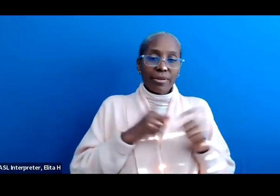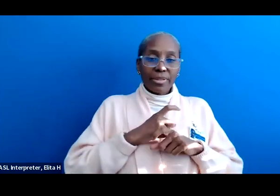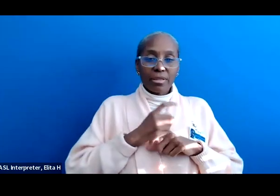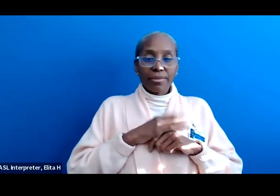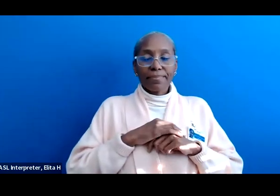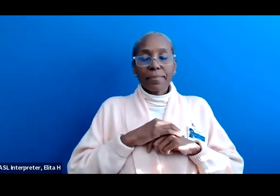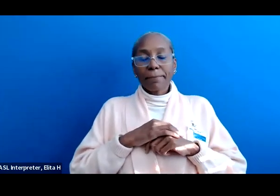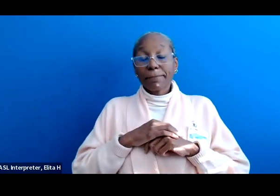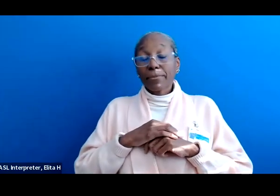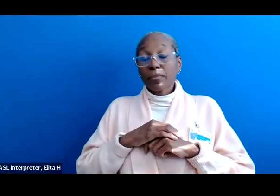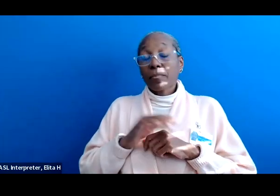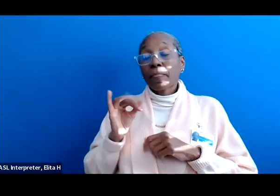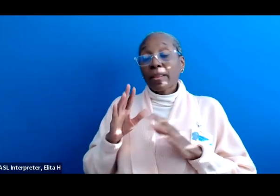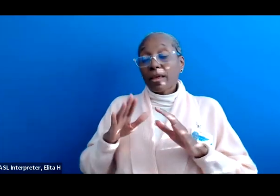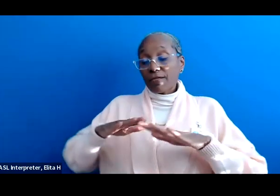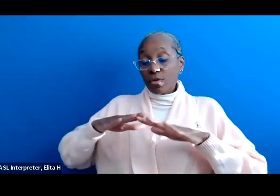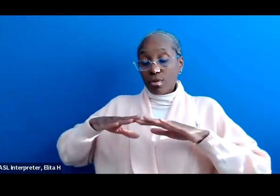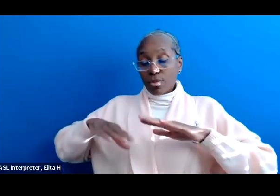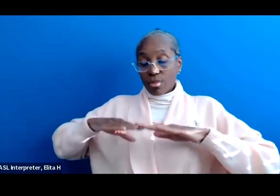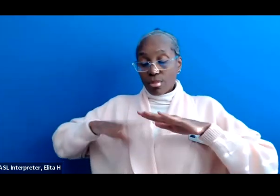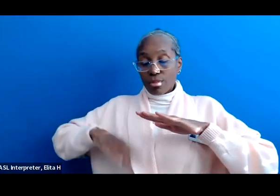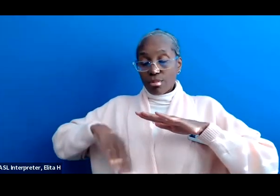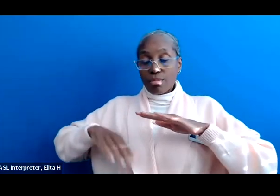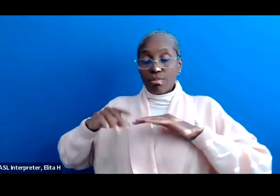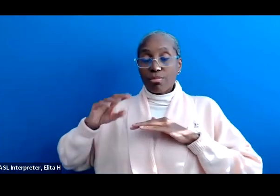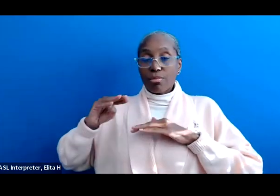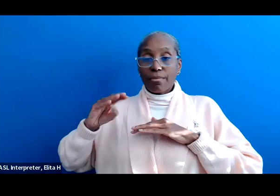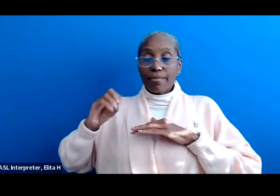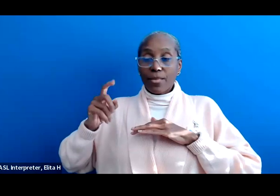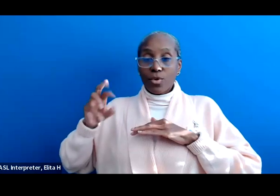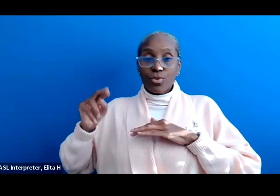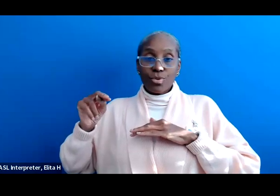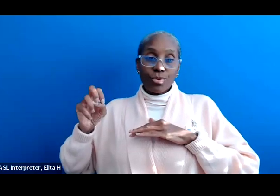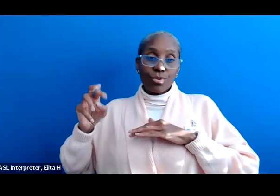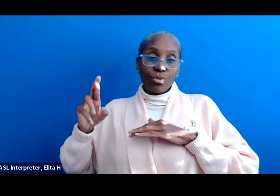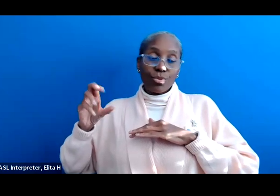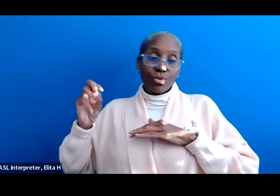But if you have a lower motor neuron, that's generally in the lumbar or